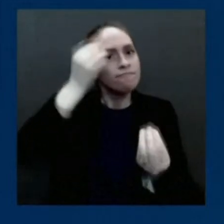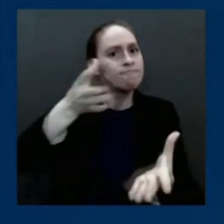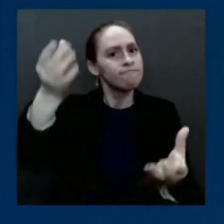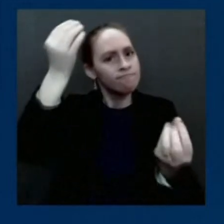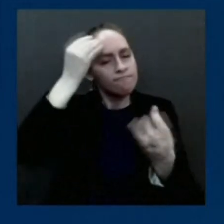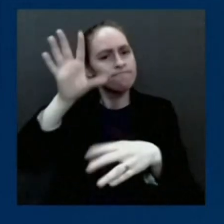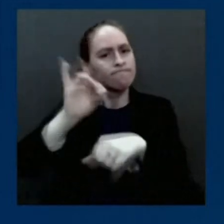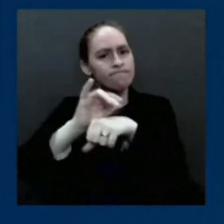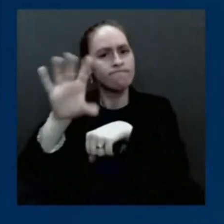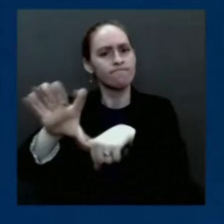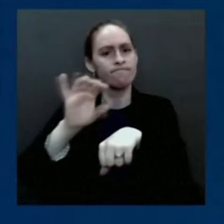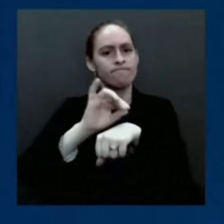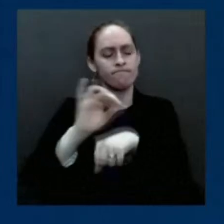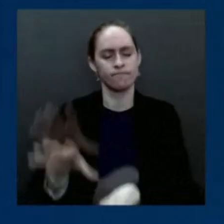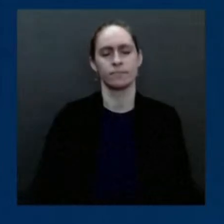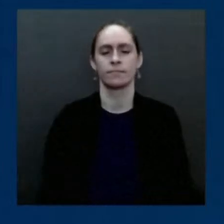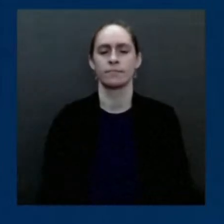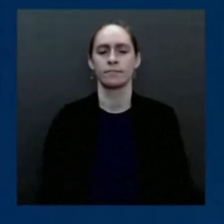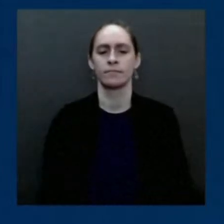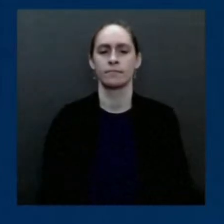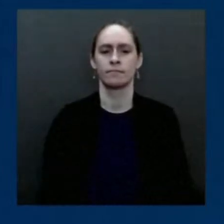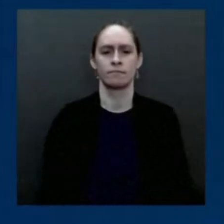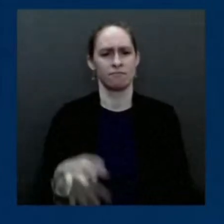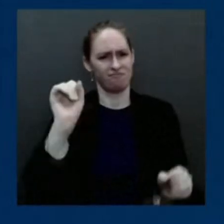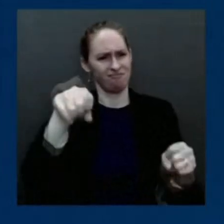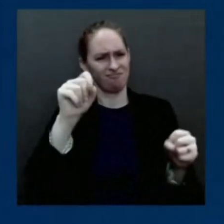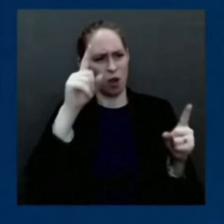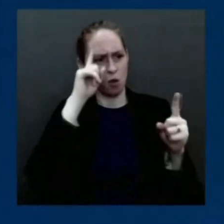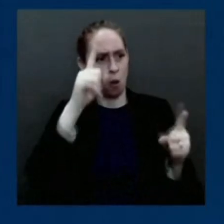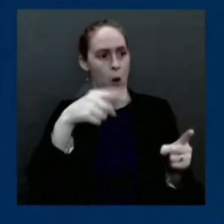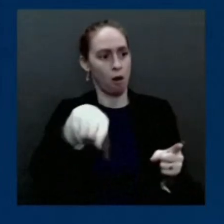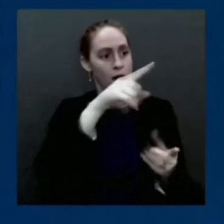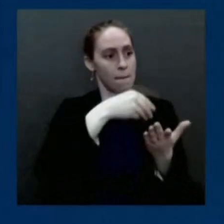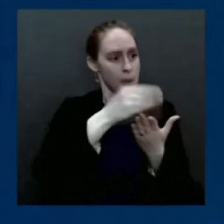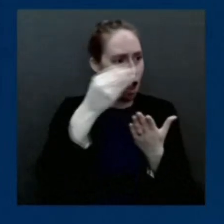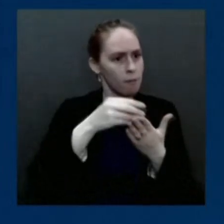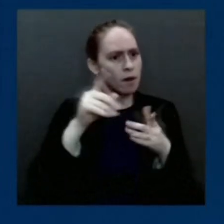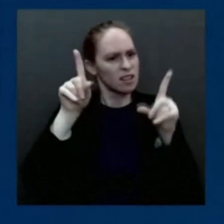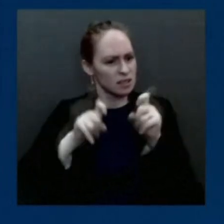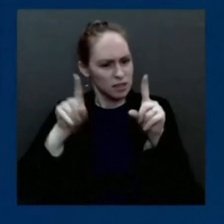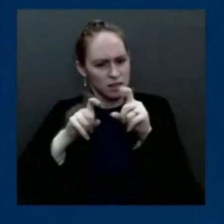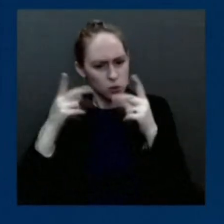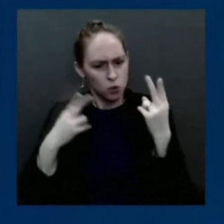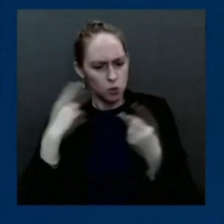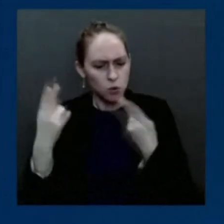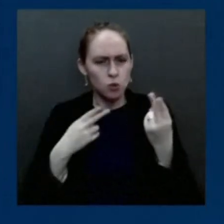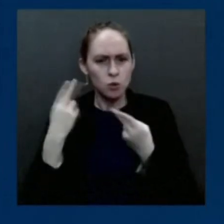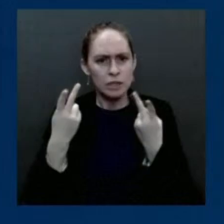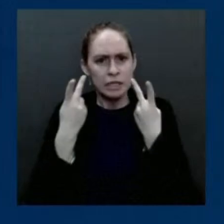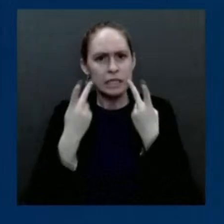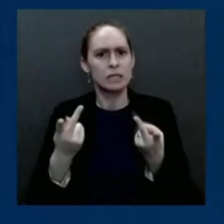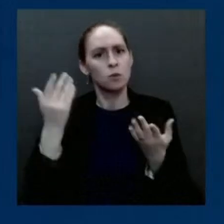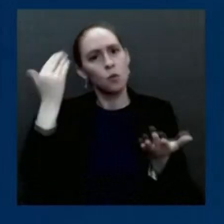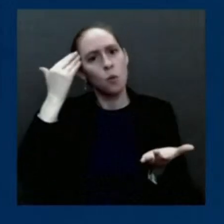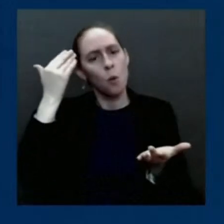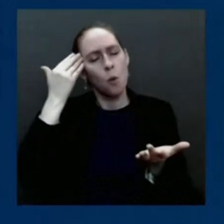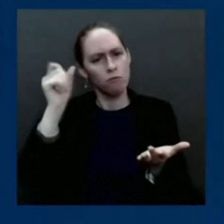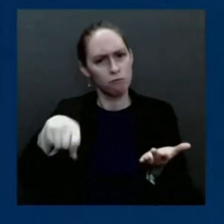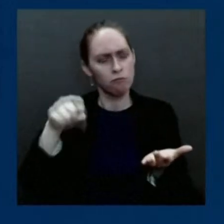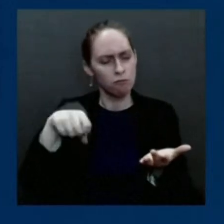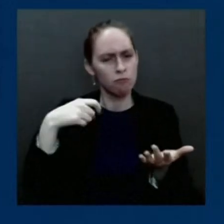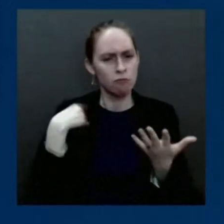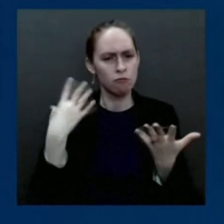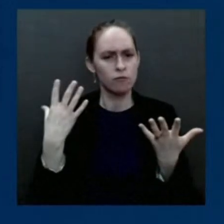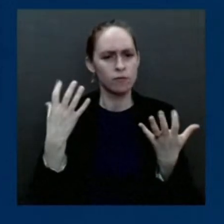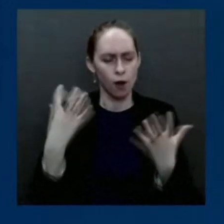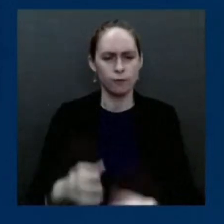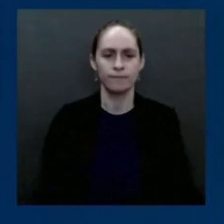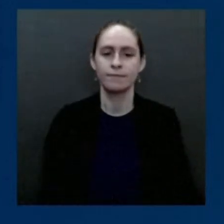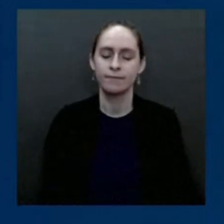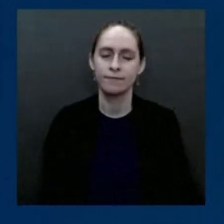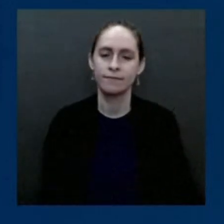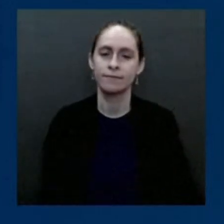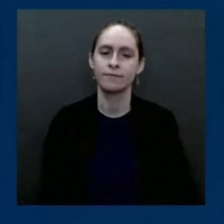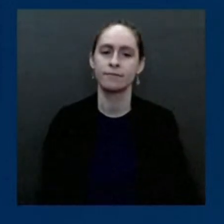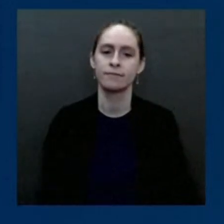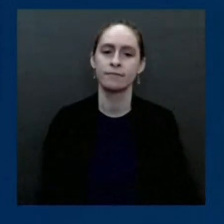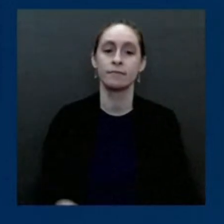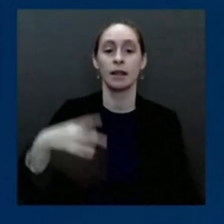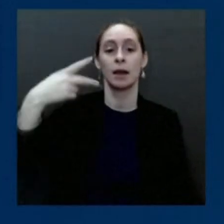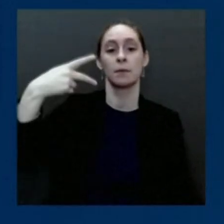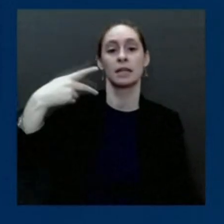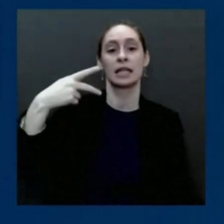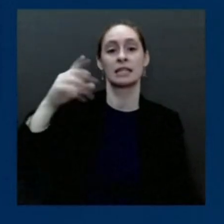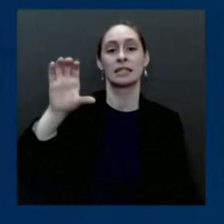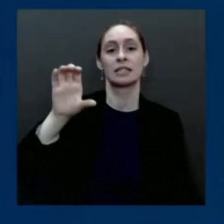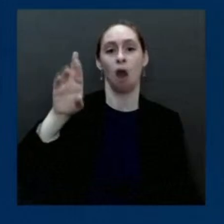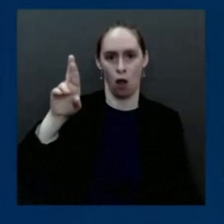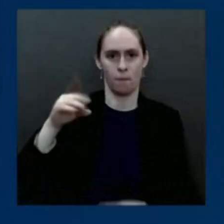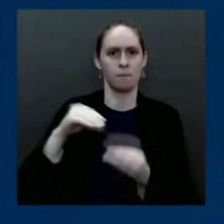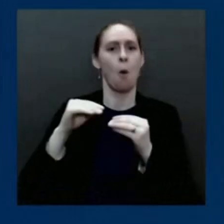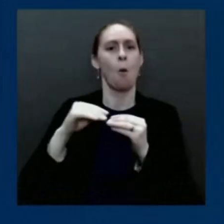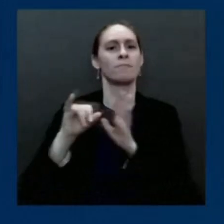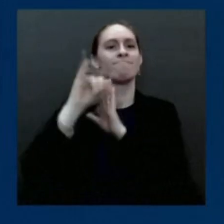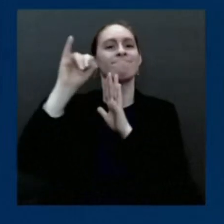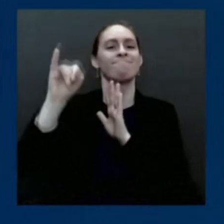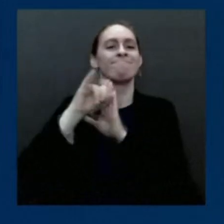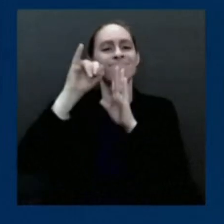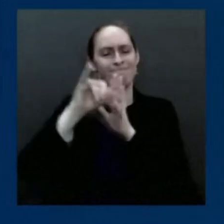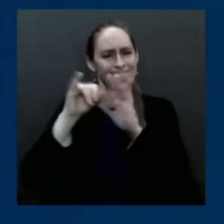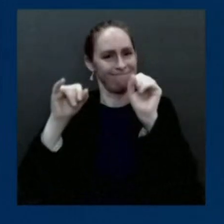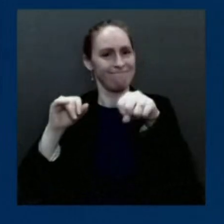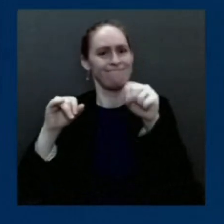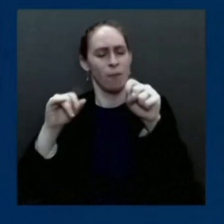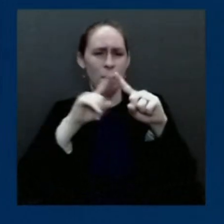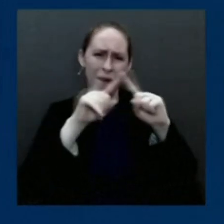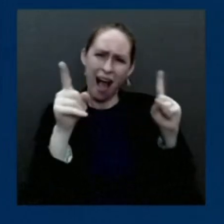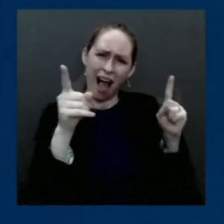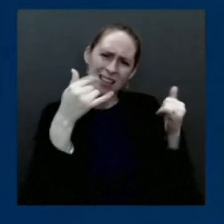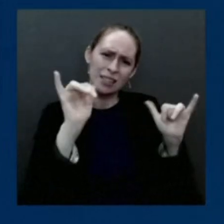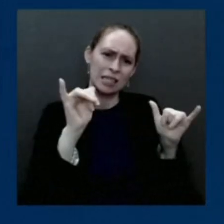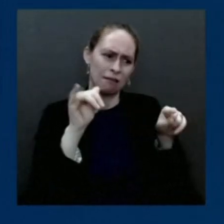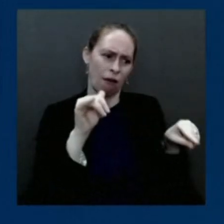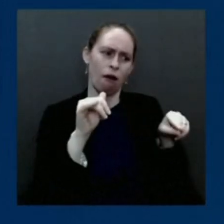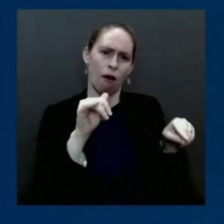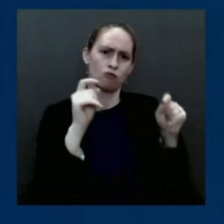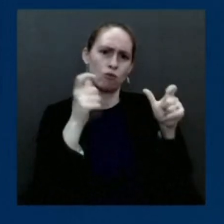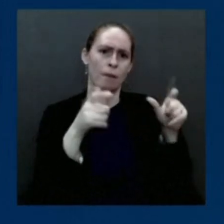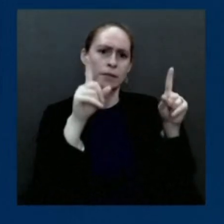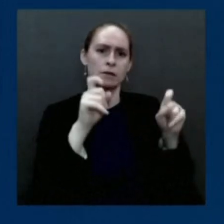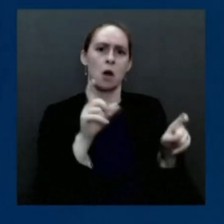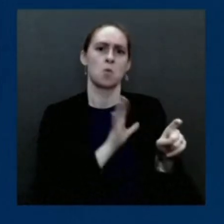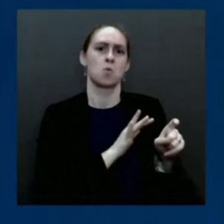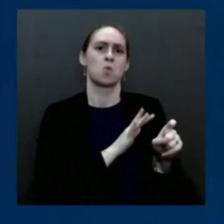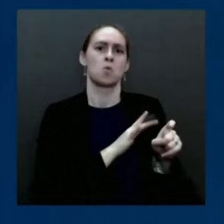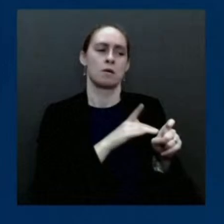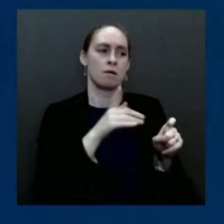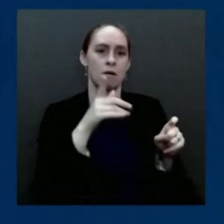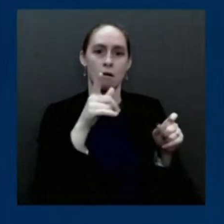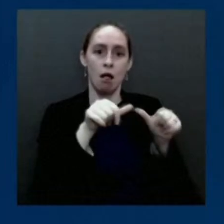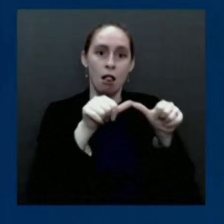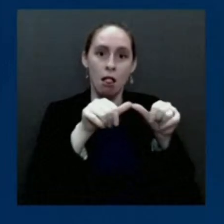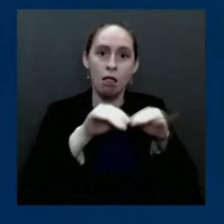SPECIFICALLY TO OMICRON BUT